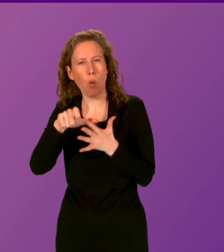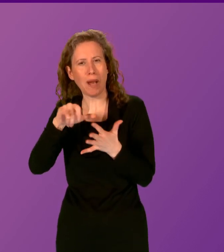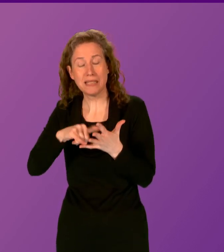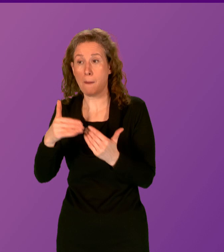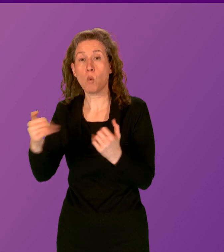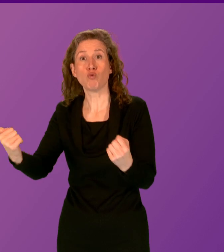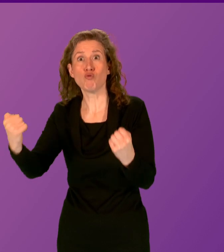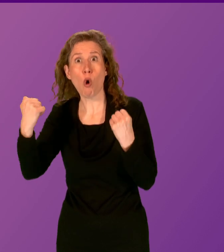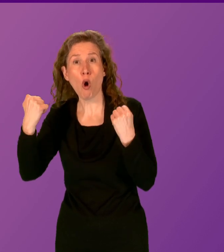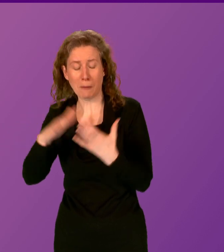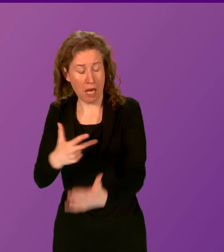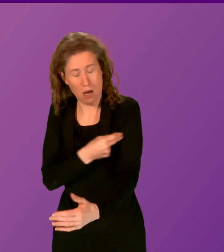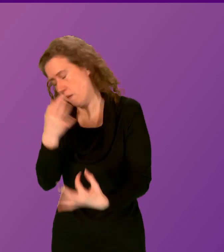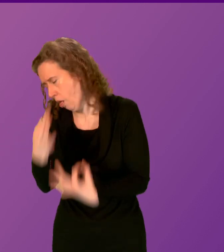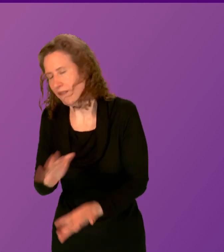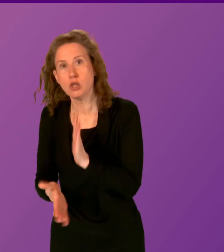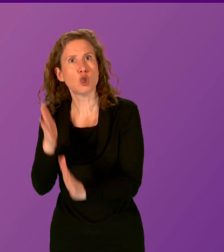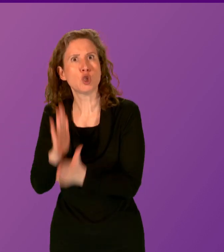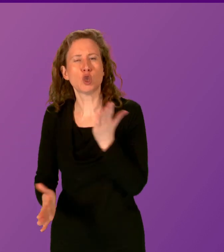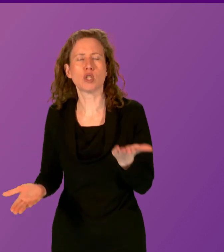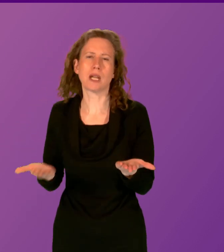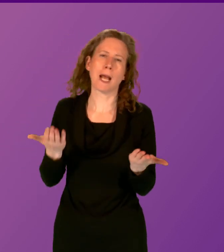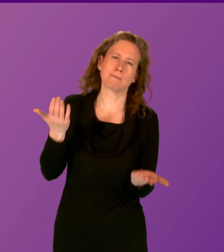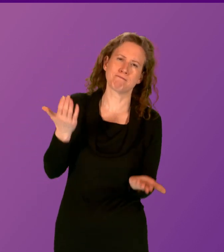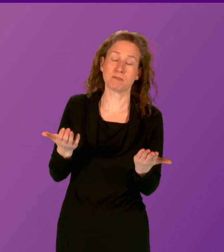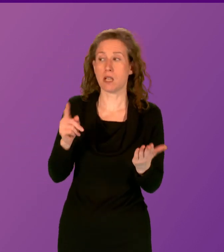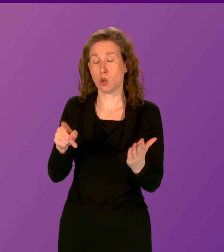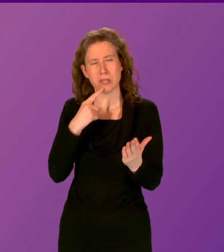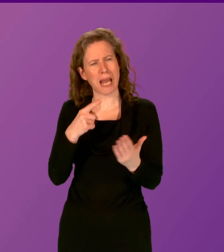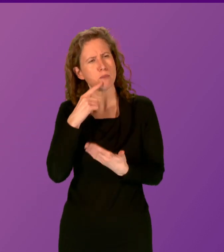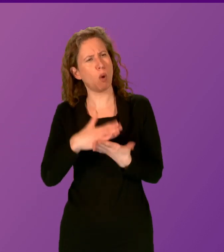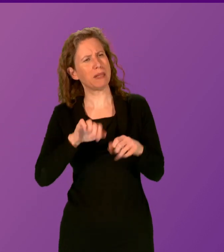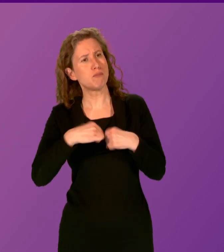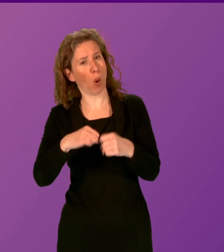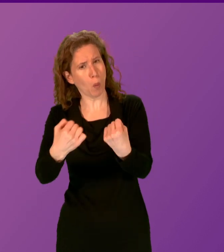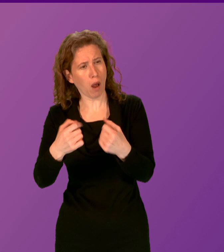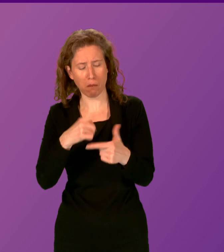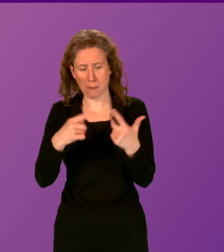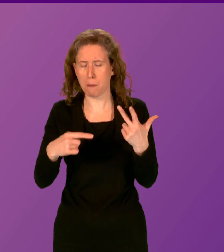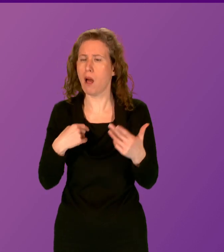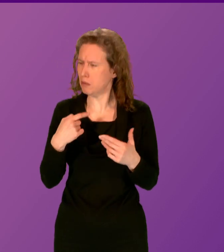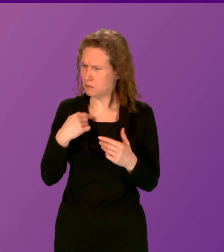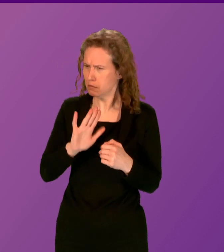I say once again to Anas Sarwar not only that we are taking action but that, while he says that promises on increasing residential rehab have been broken, they have not.